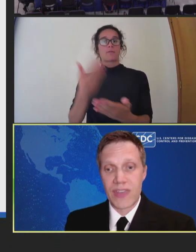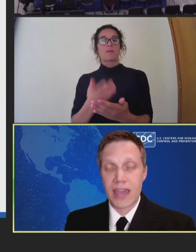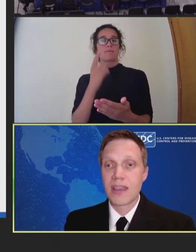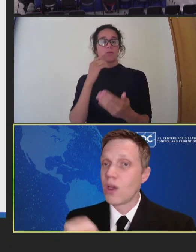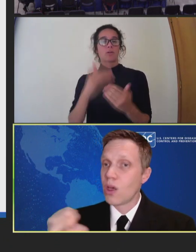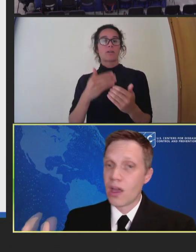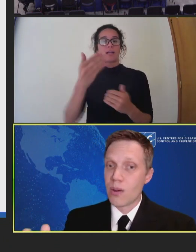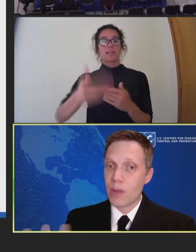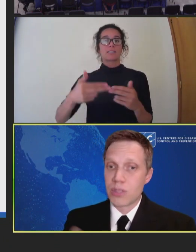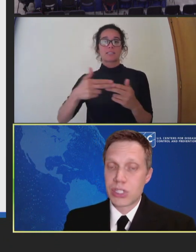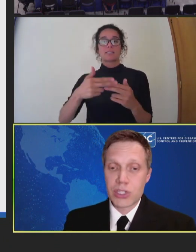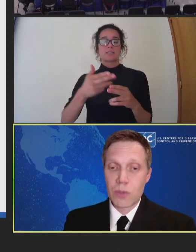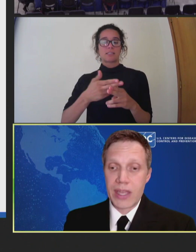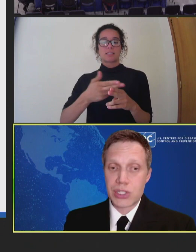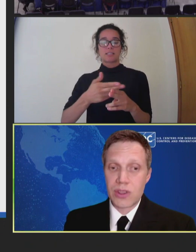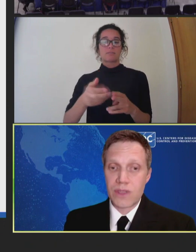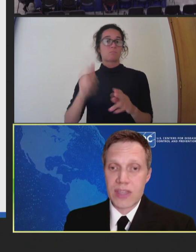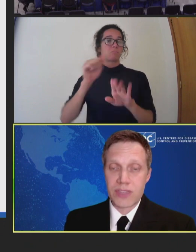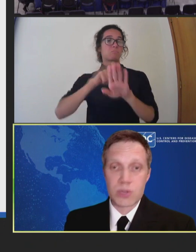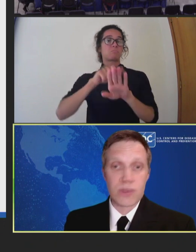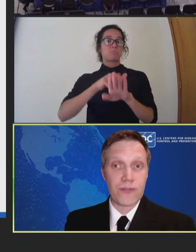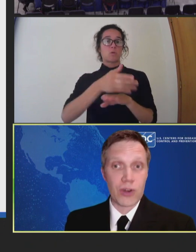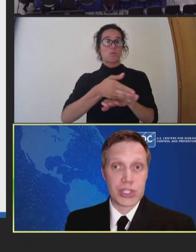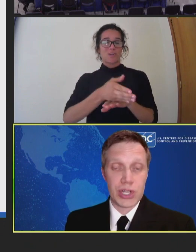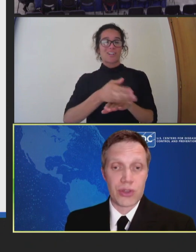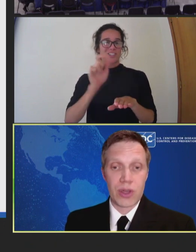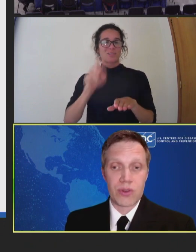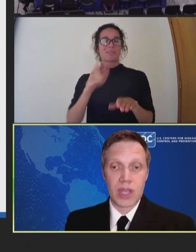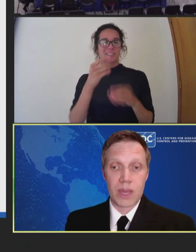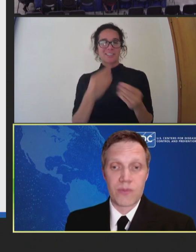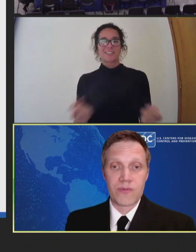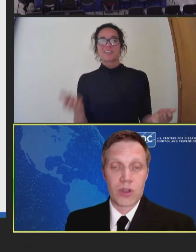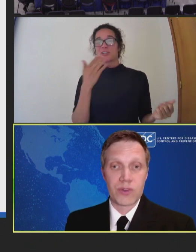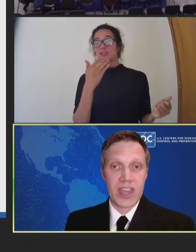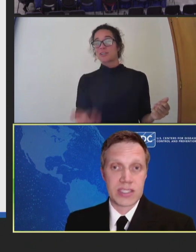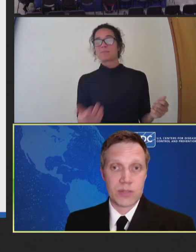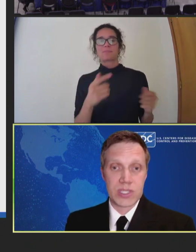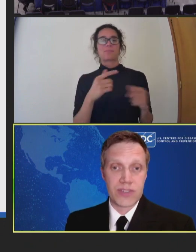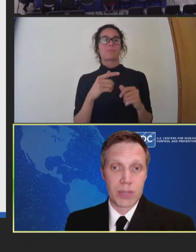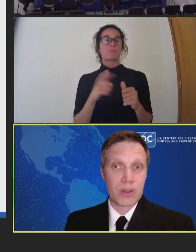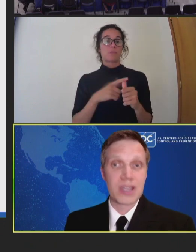that. She also mentioned the fact that this was the first year that COVID vaccine was available